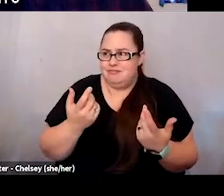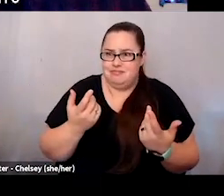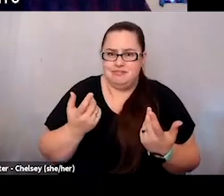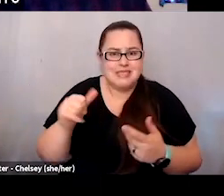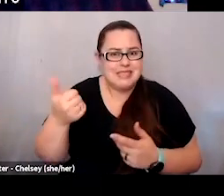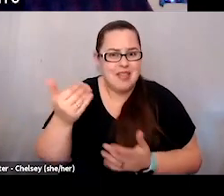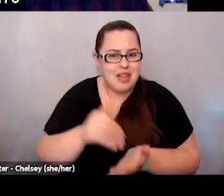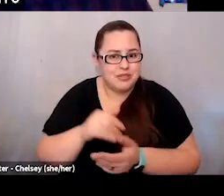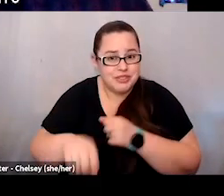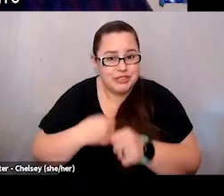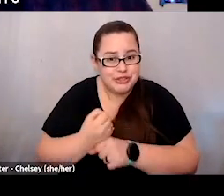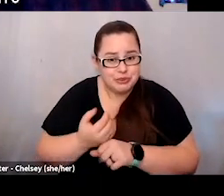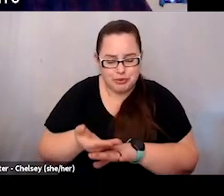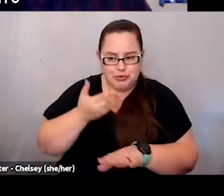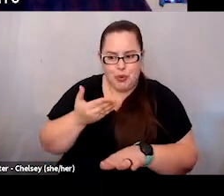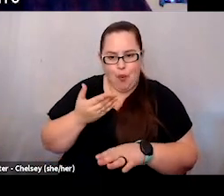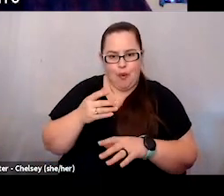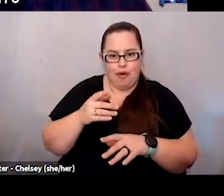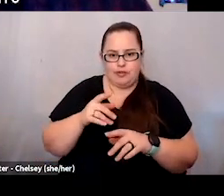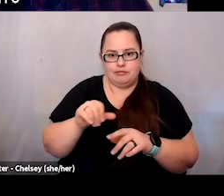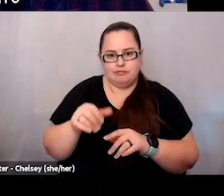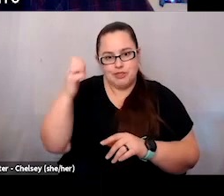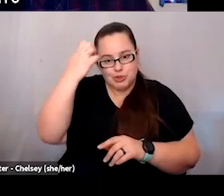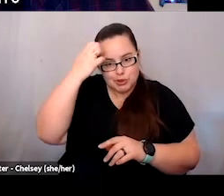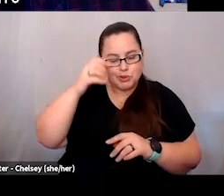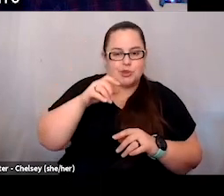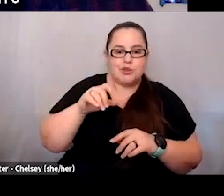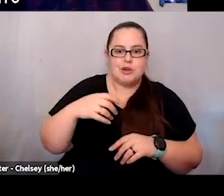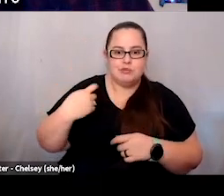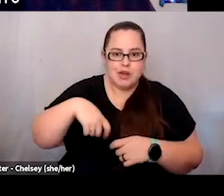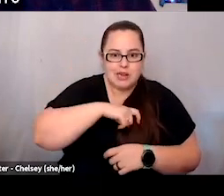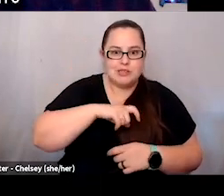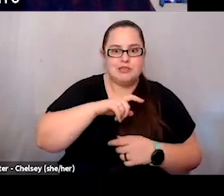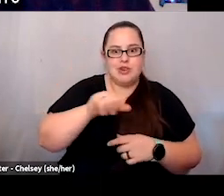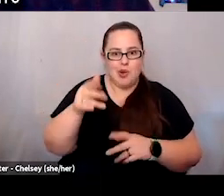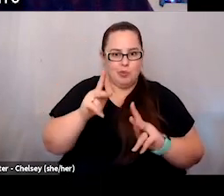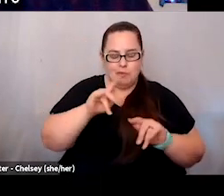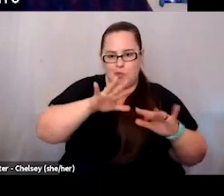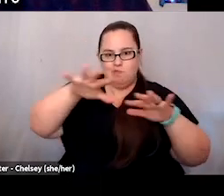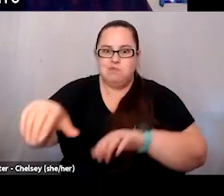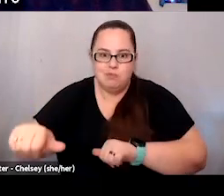rest of us arrived. And you know, I saw a documentary on Fresno one time and the